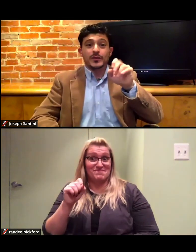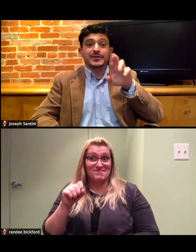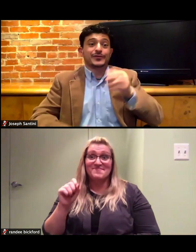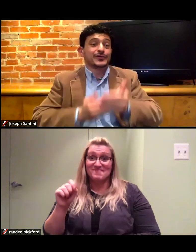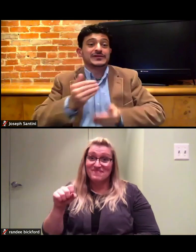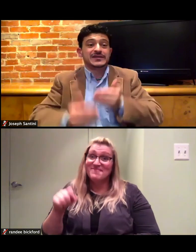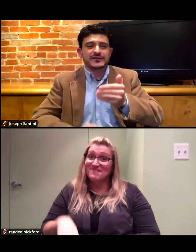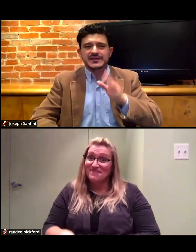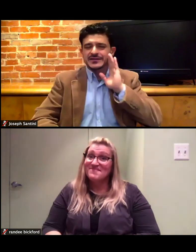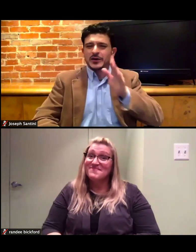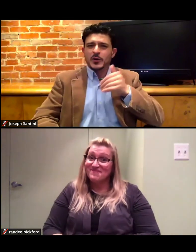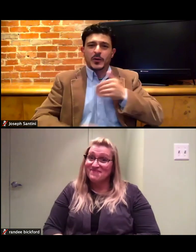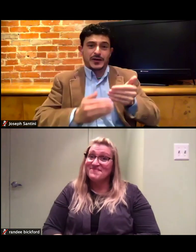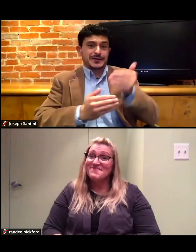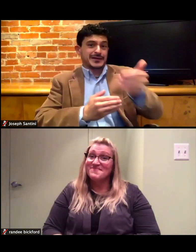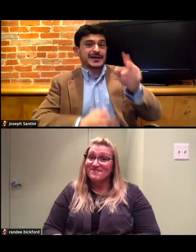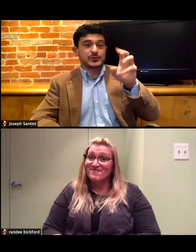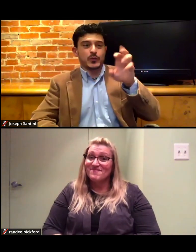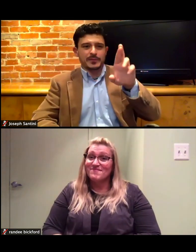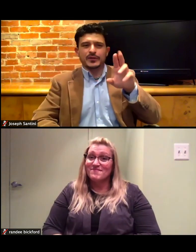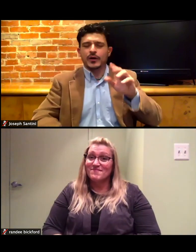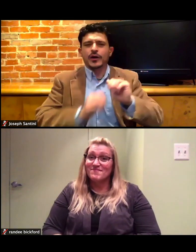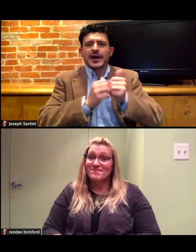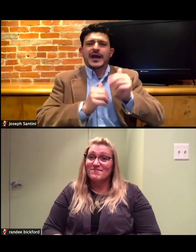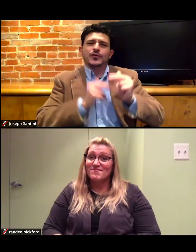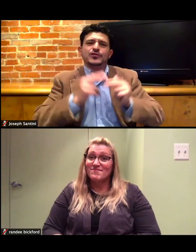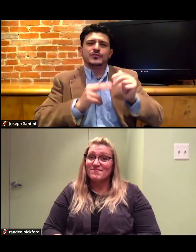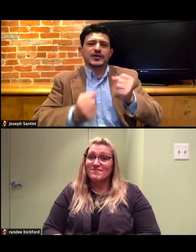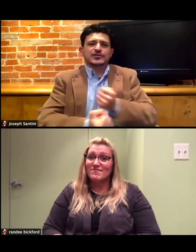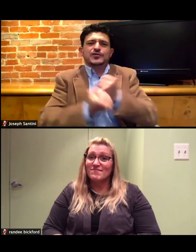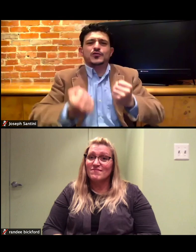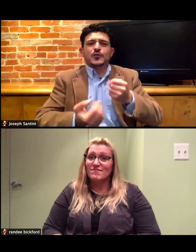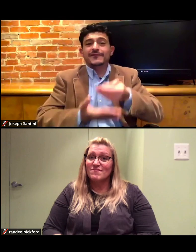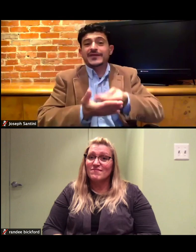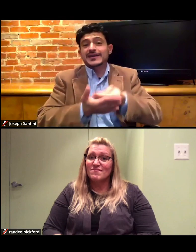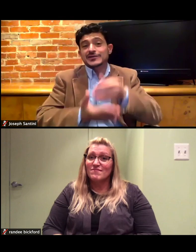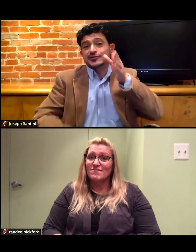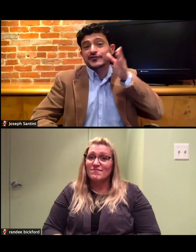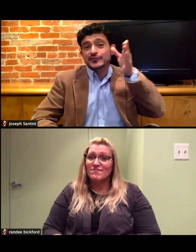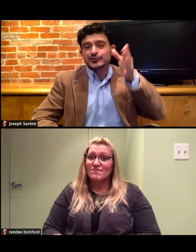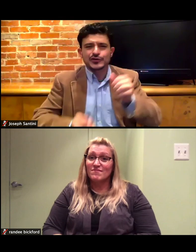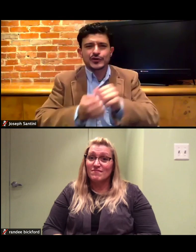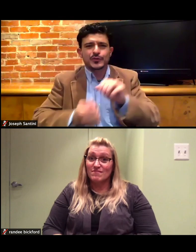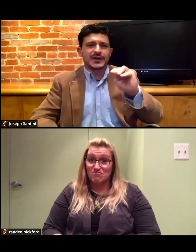so we can continue this webinars to move forward. At the next webinar we'll talk about--